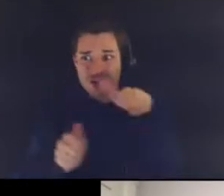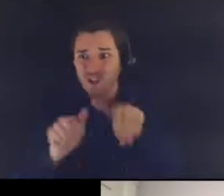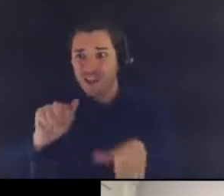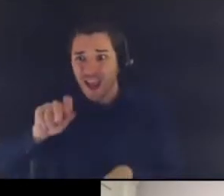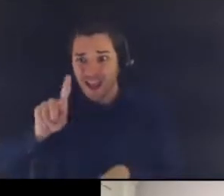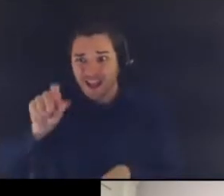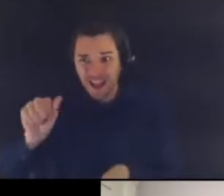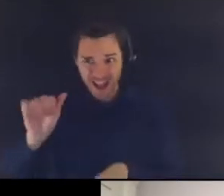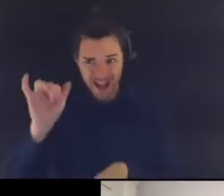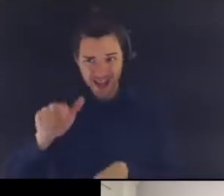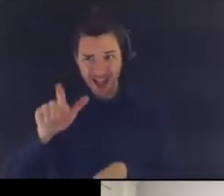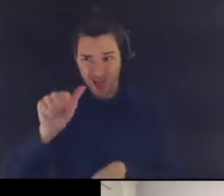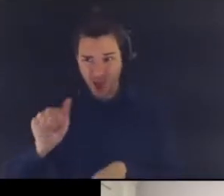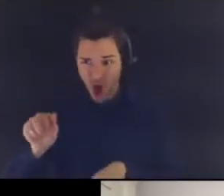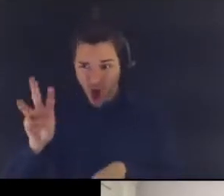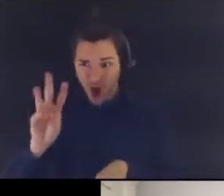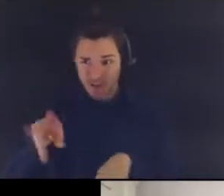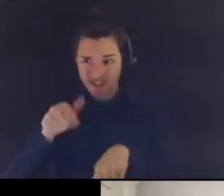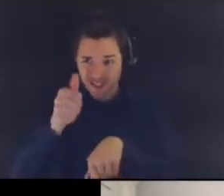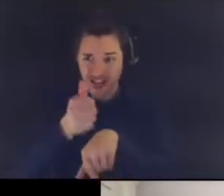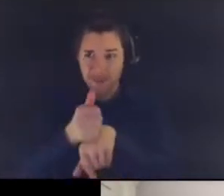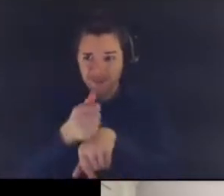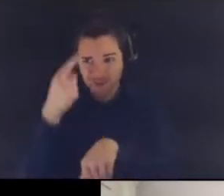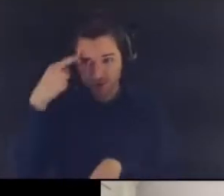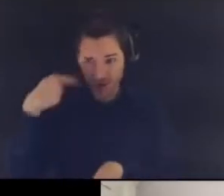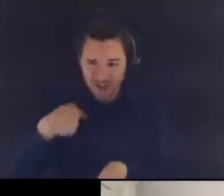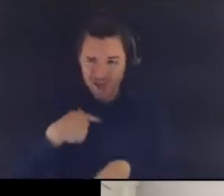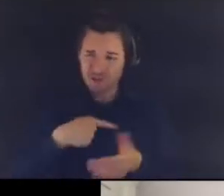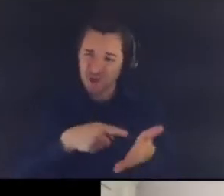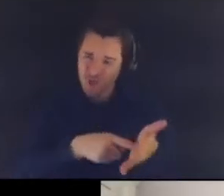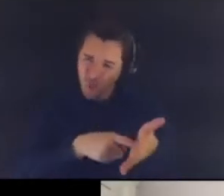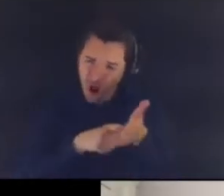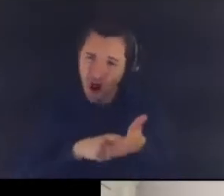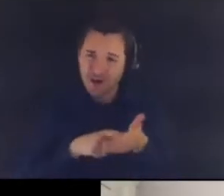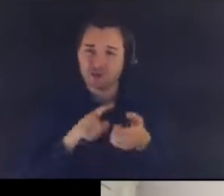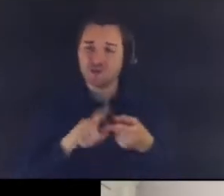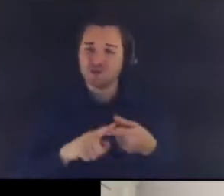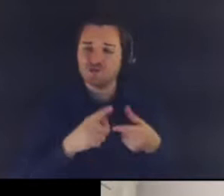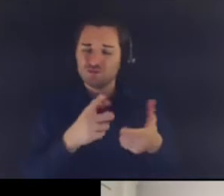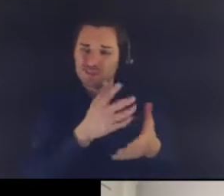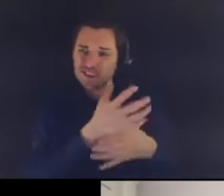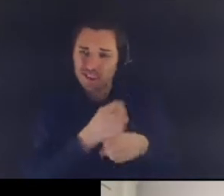required to receive the help that we need. And so don t back away or shy away from asking